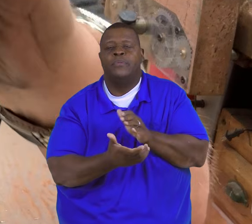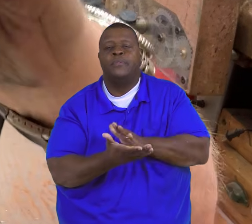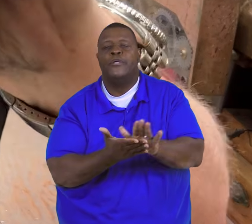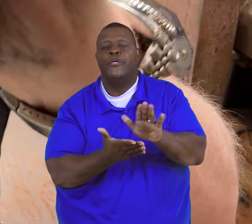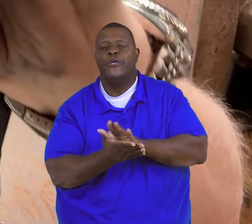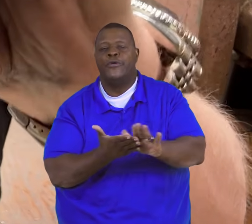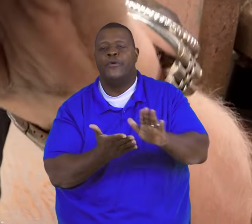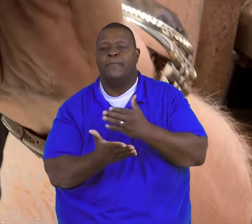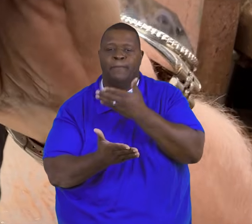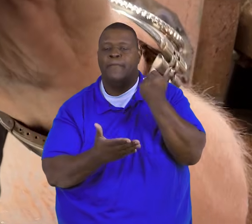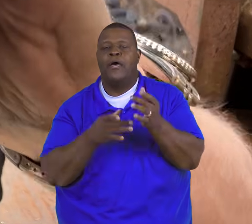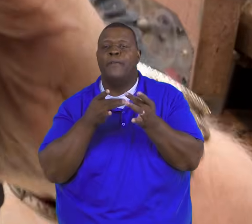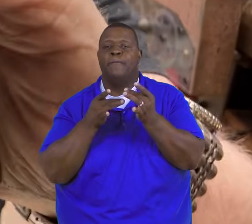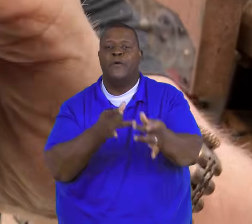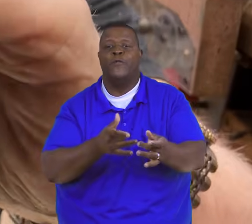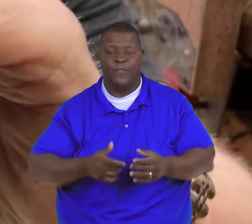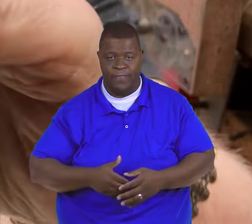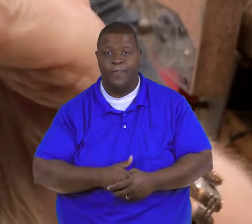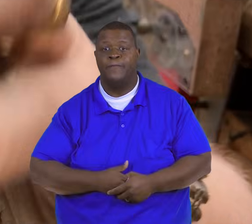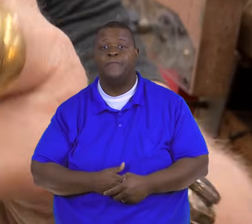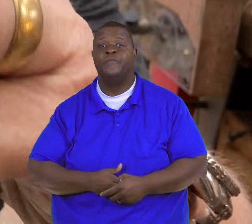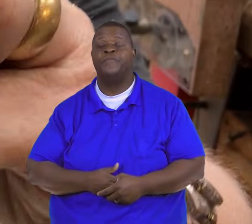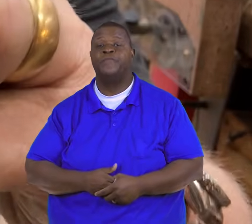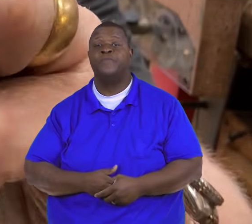[metal rubbing] you can hear it getting smoother.